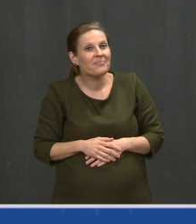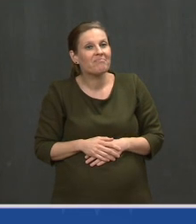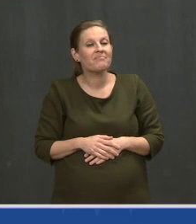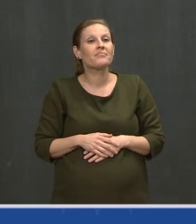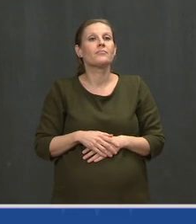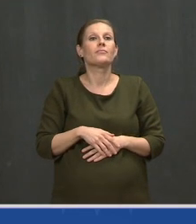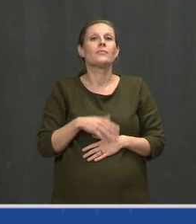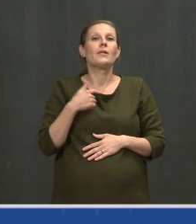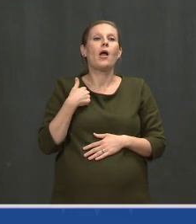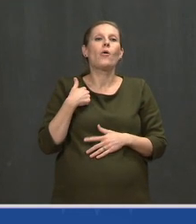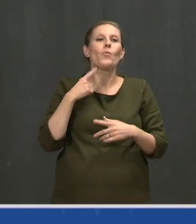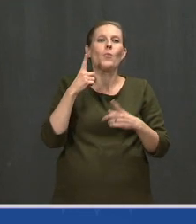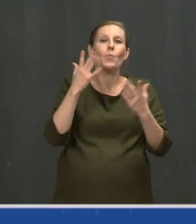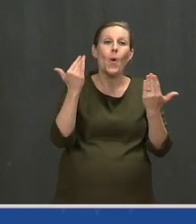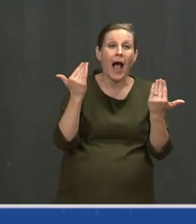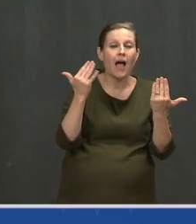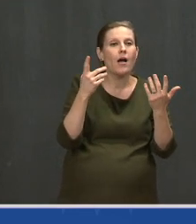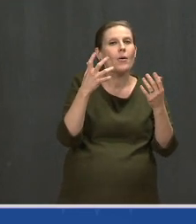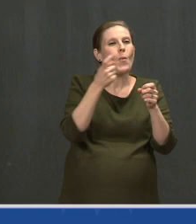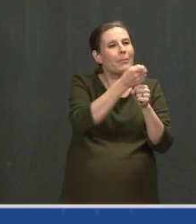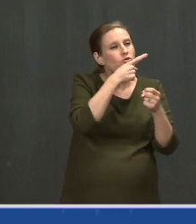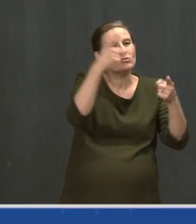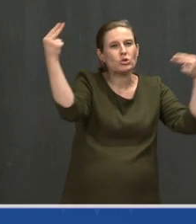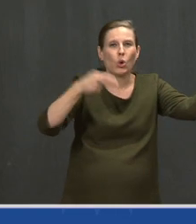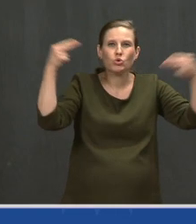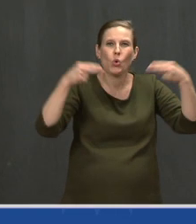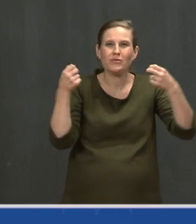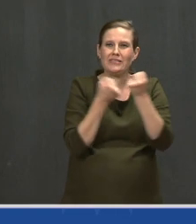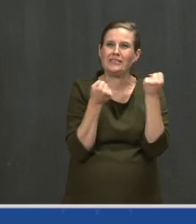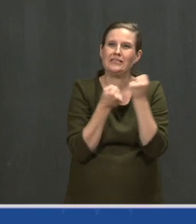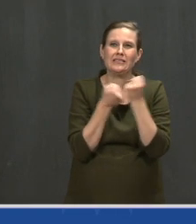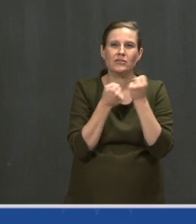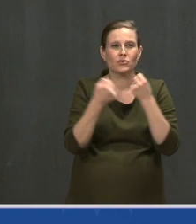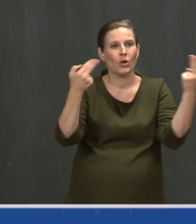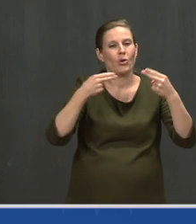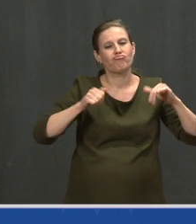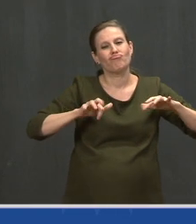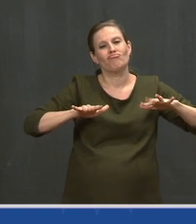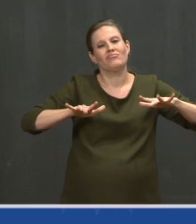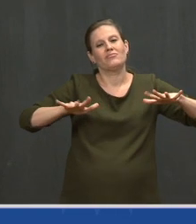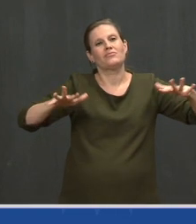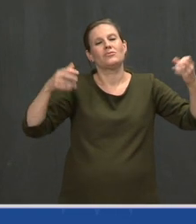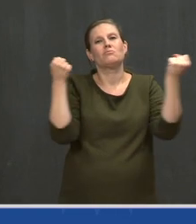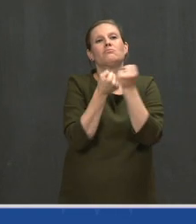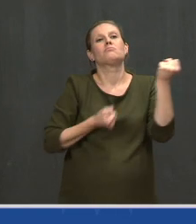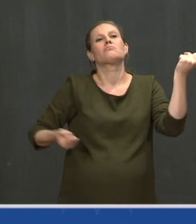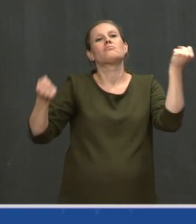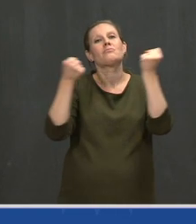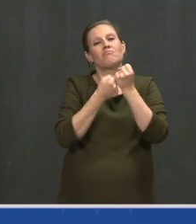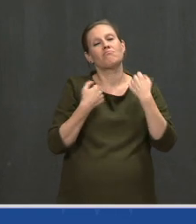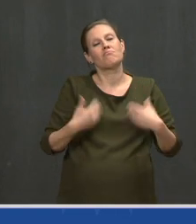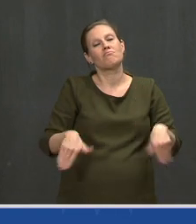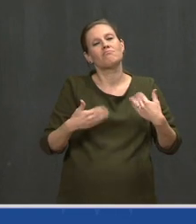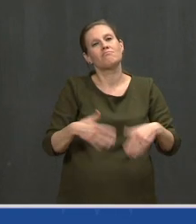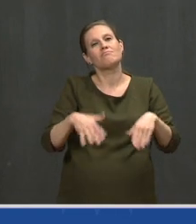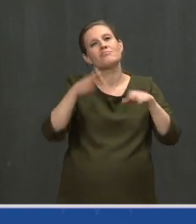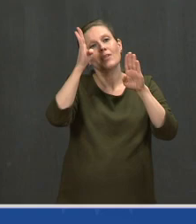more people, because we're building so much. God bless you all. And may God protect our troops. Thank you.